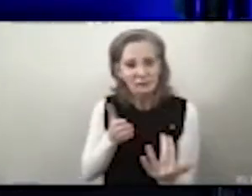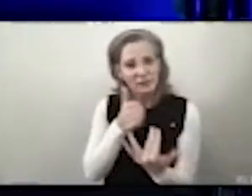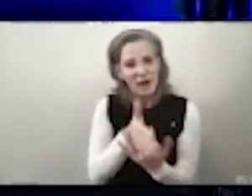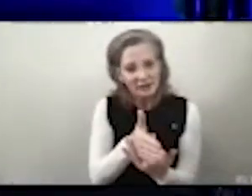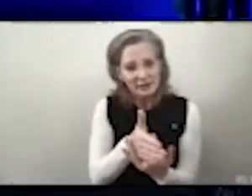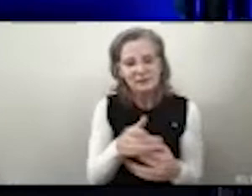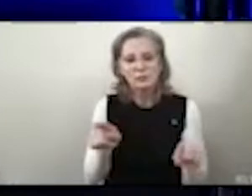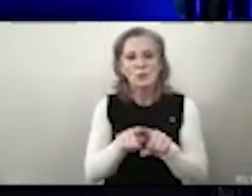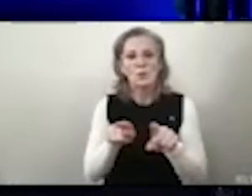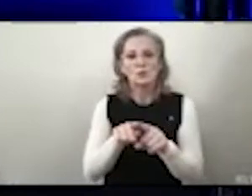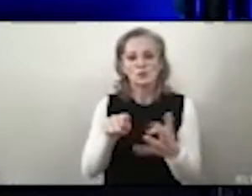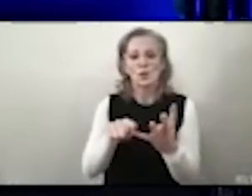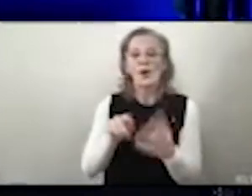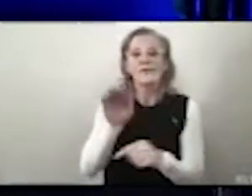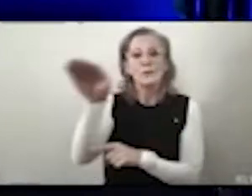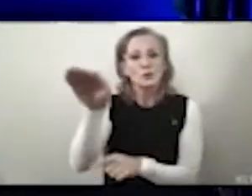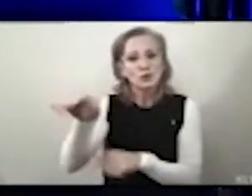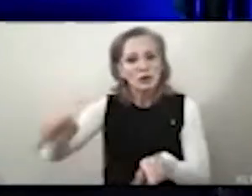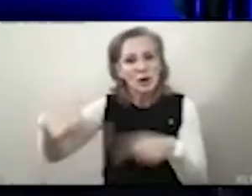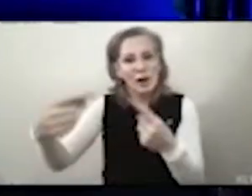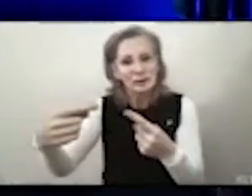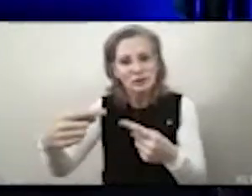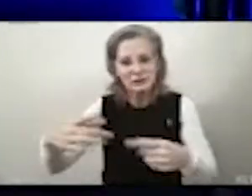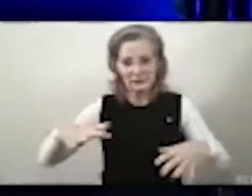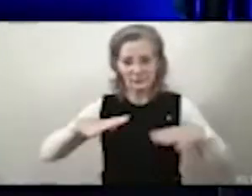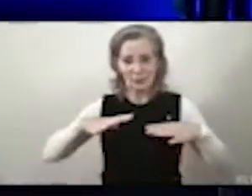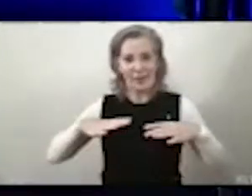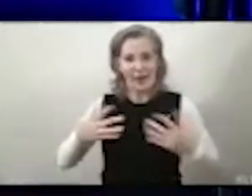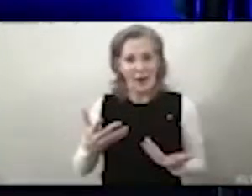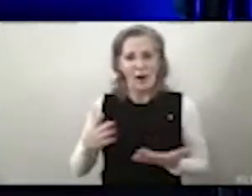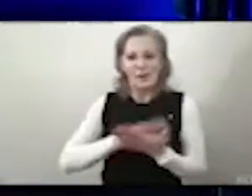will help us reimagine and deliver a better Scotland for all of us.